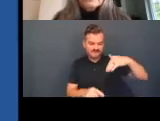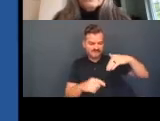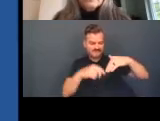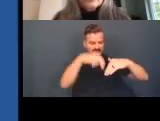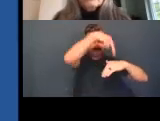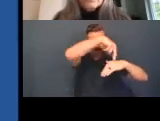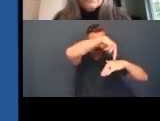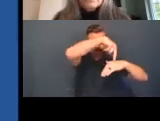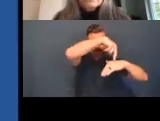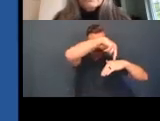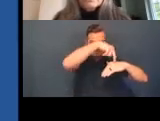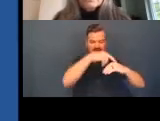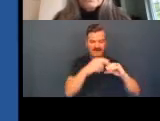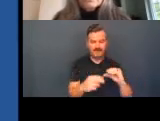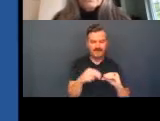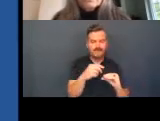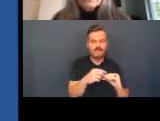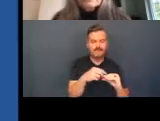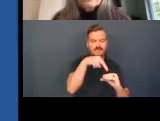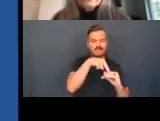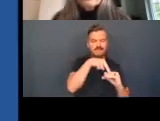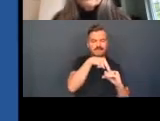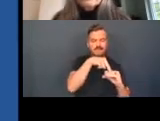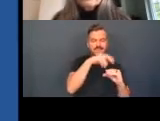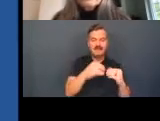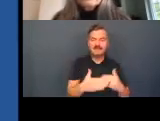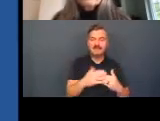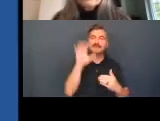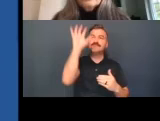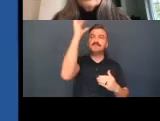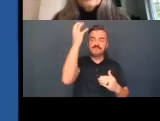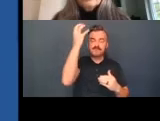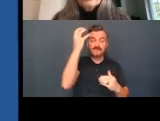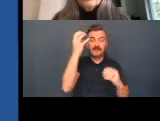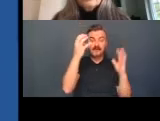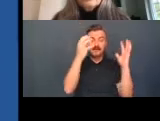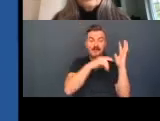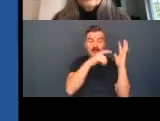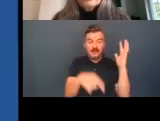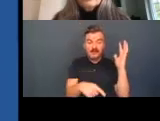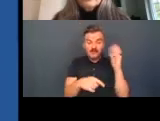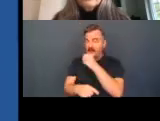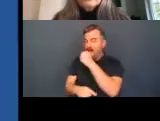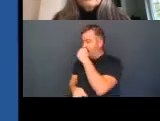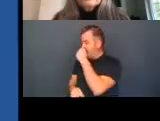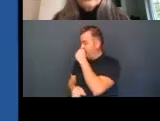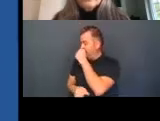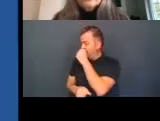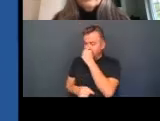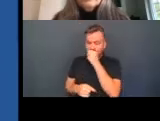standing on one block. 16:11:06 The next is a girl in a wheelchair.